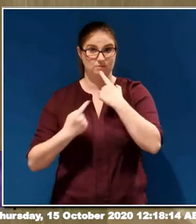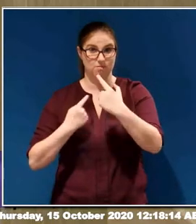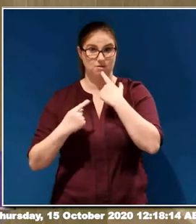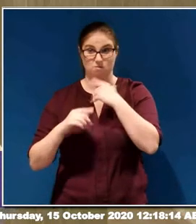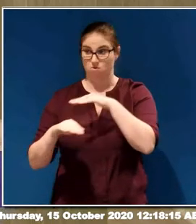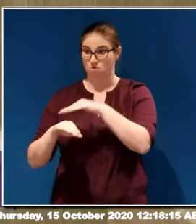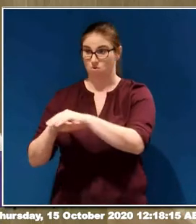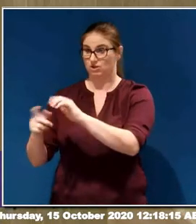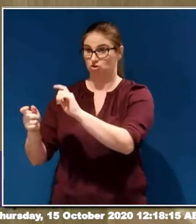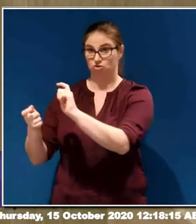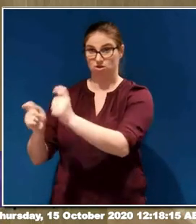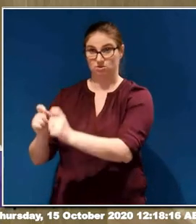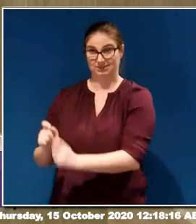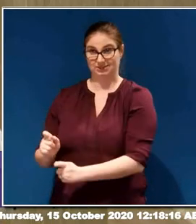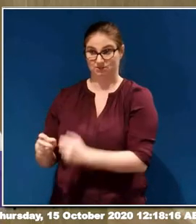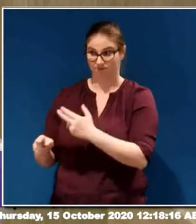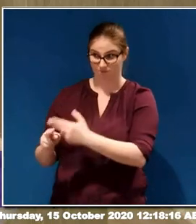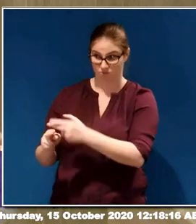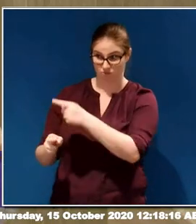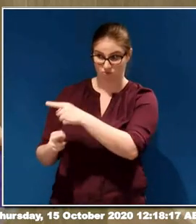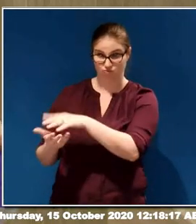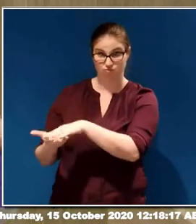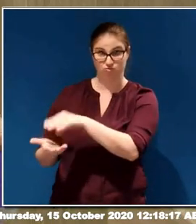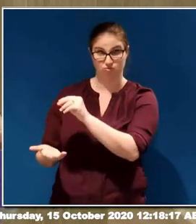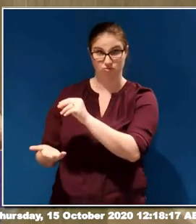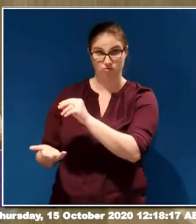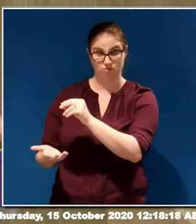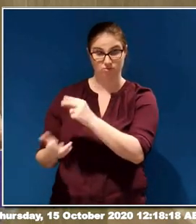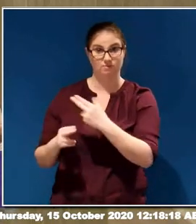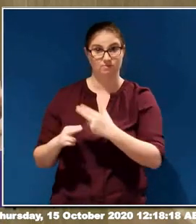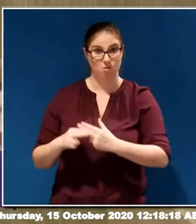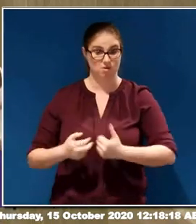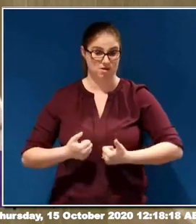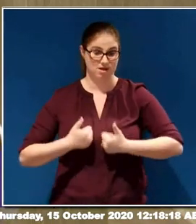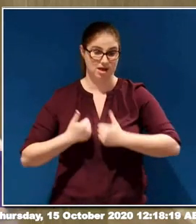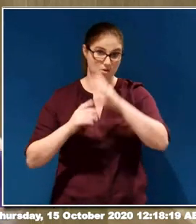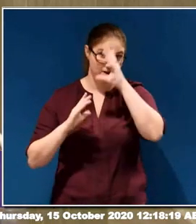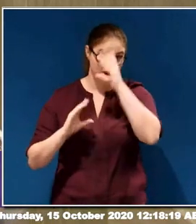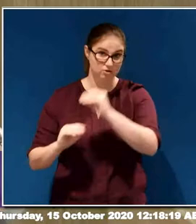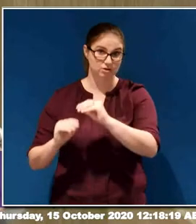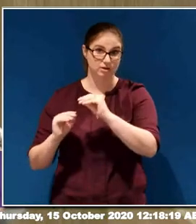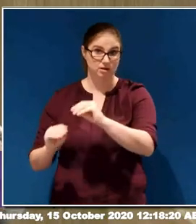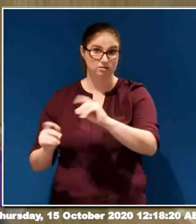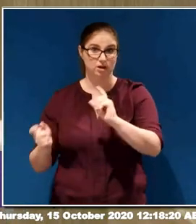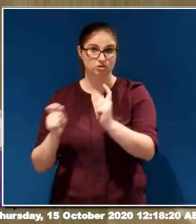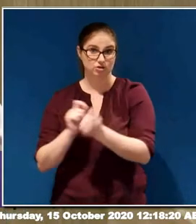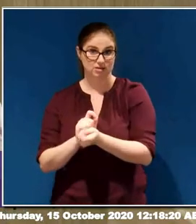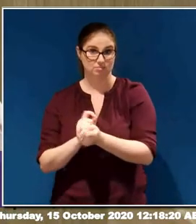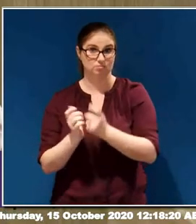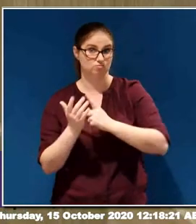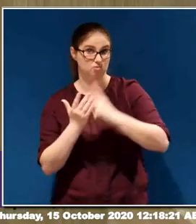of our Education Adjustment Program are stored in AIMS.